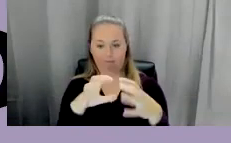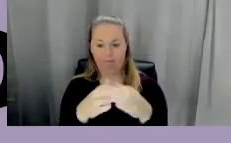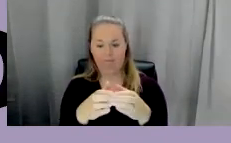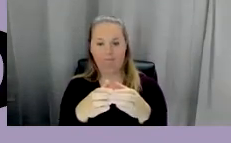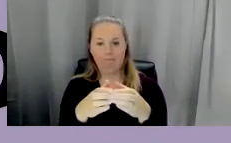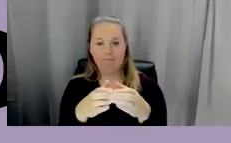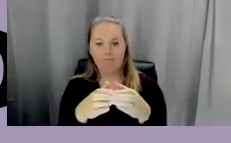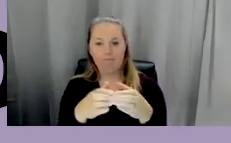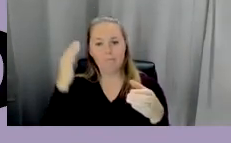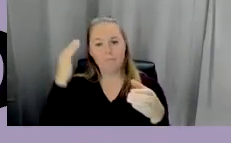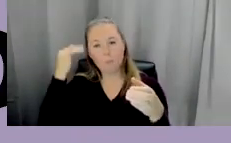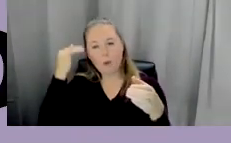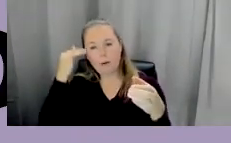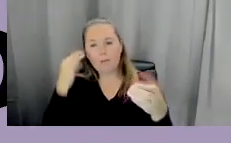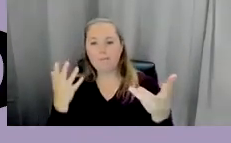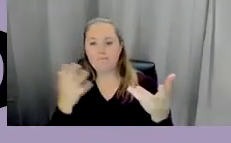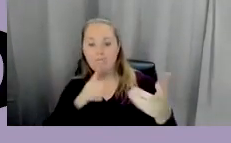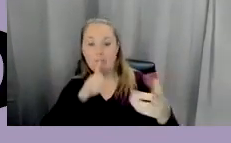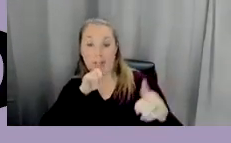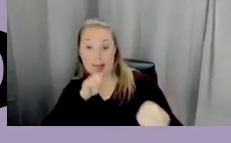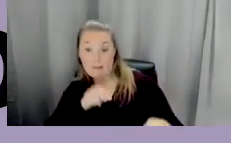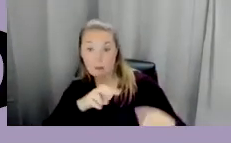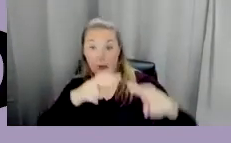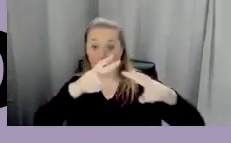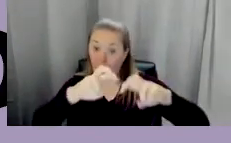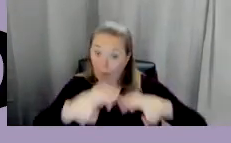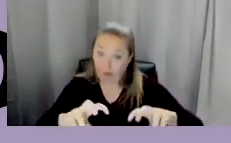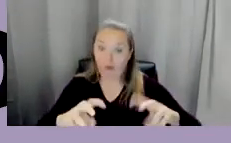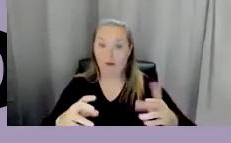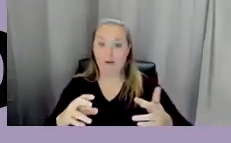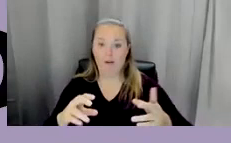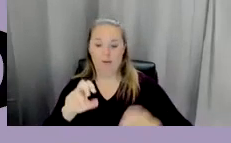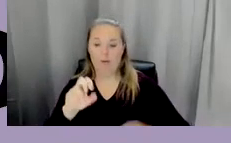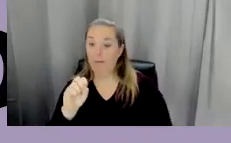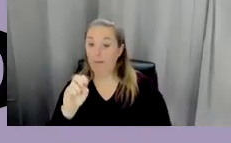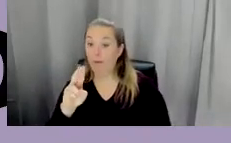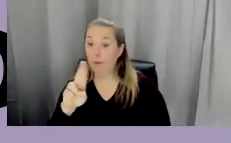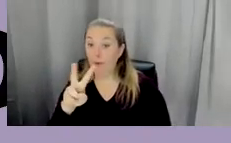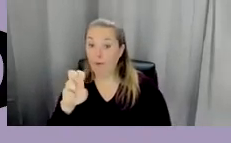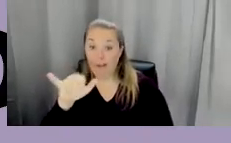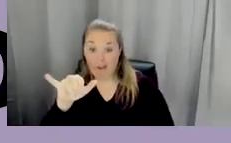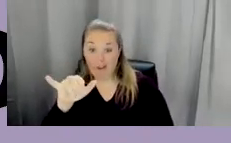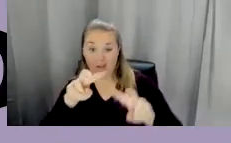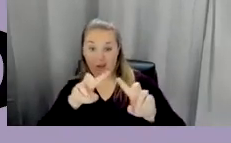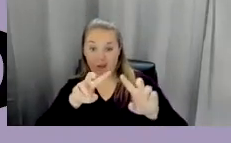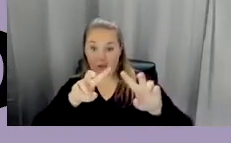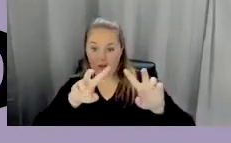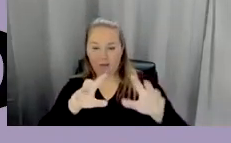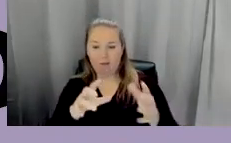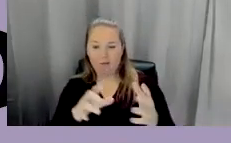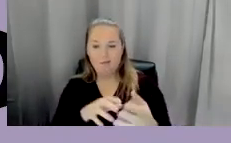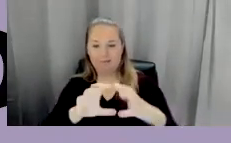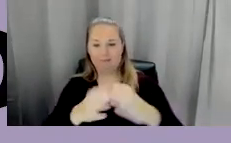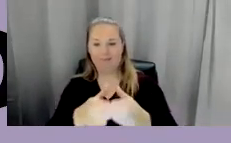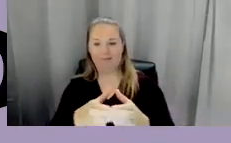TO HAVE A SPECIFIC IMMUNITY IN MIND